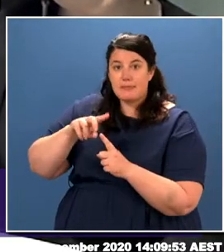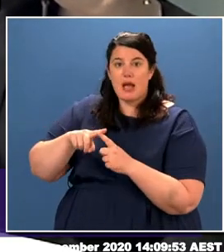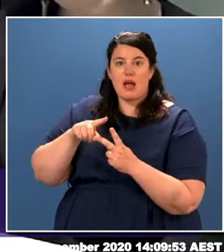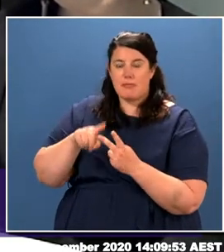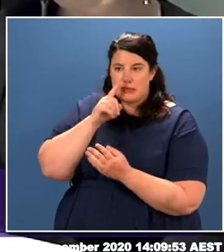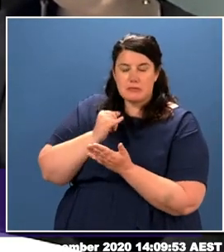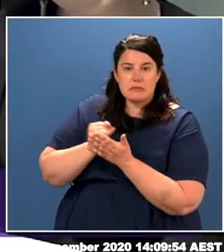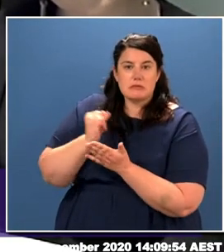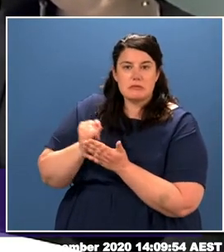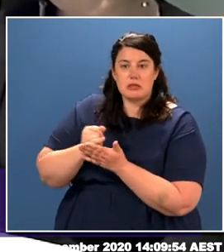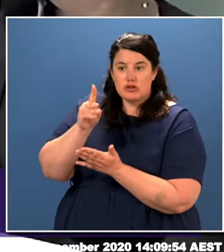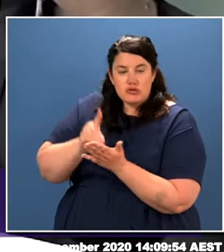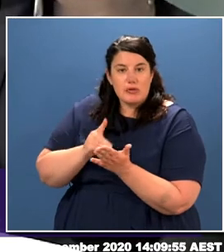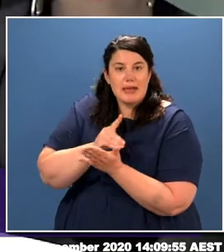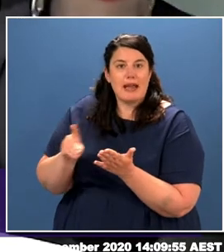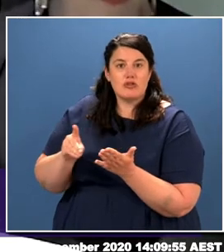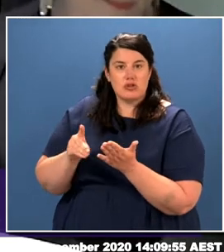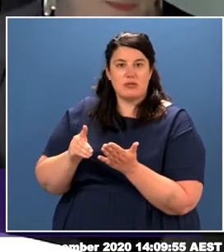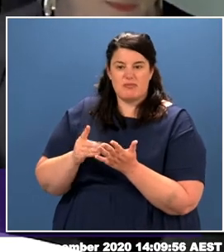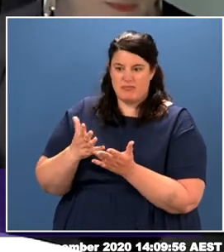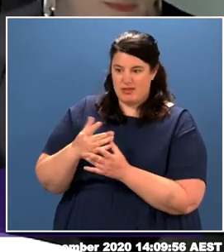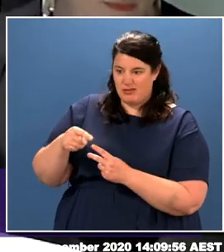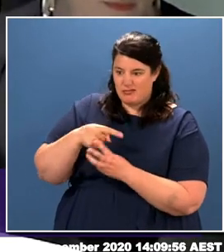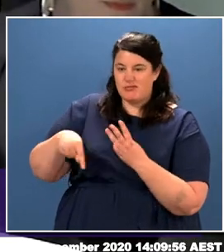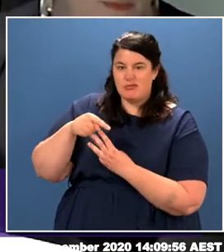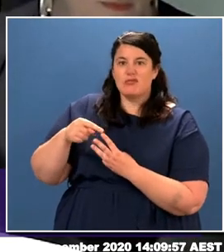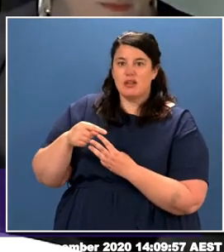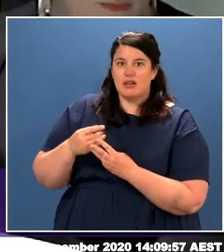discrimination, in combination they create quite a hostile and stressful